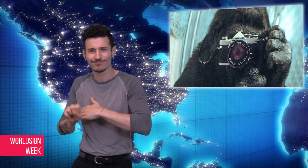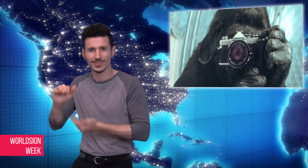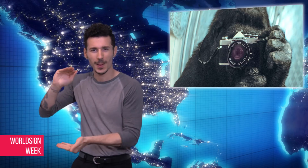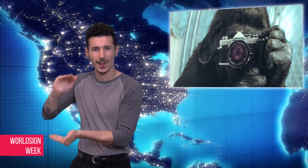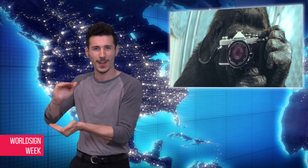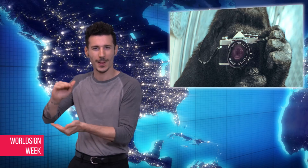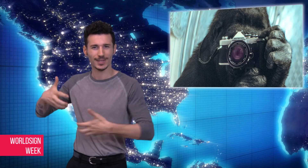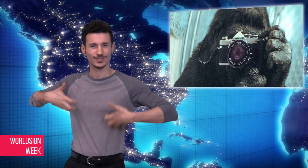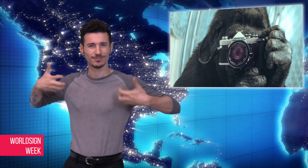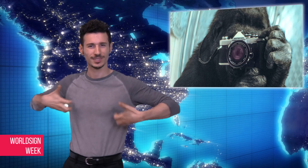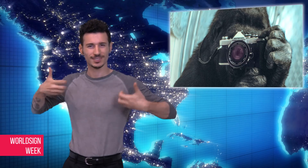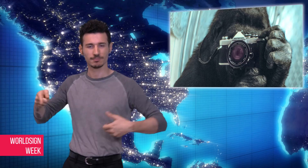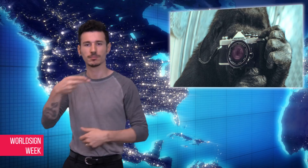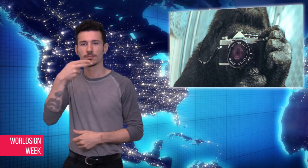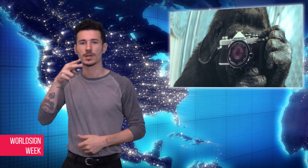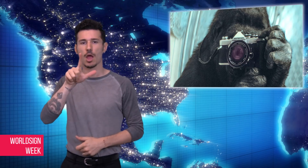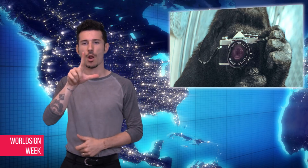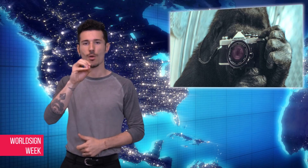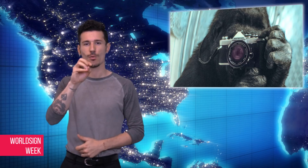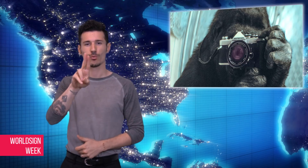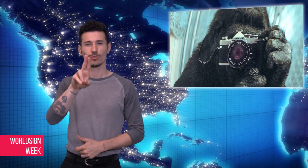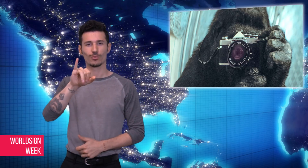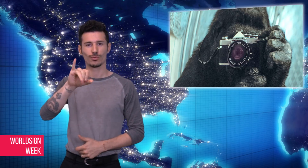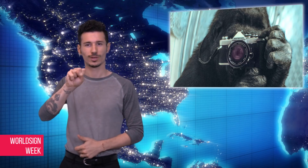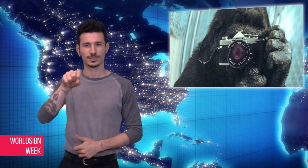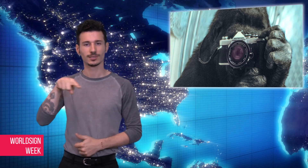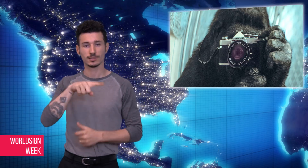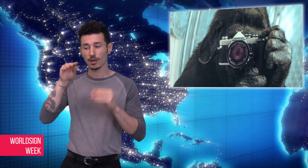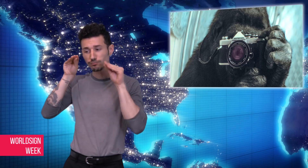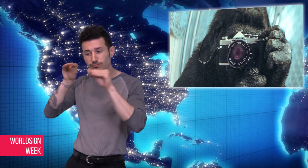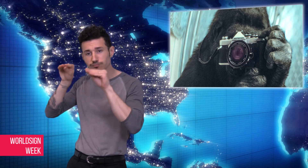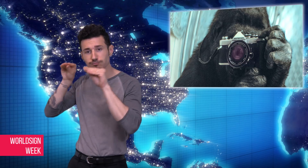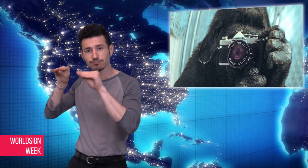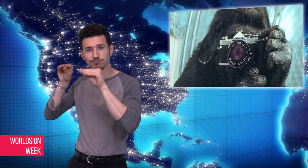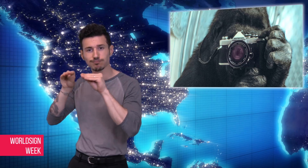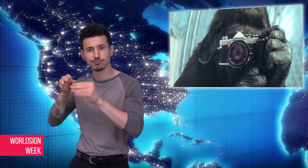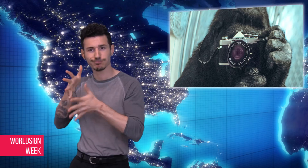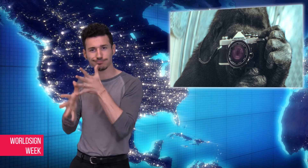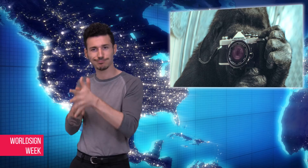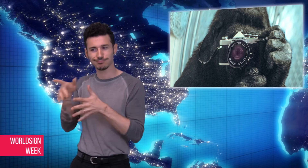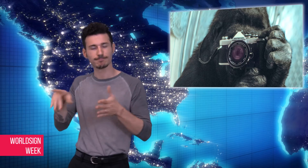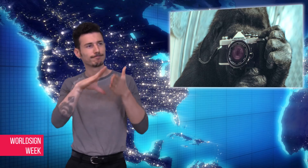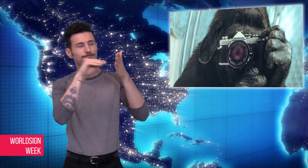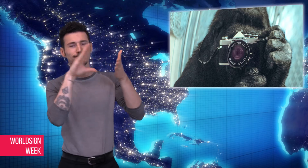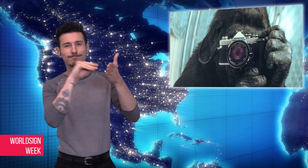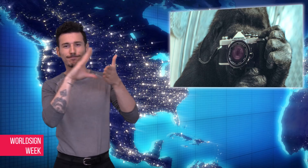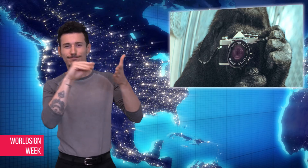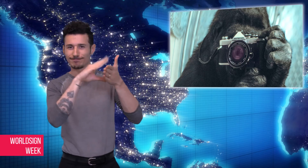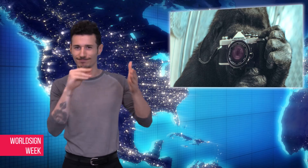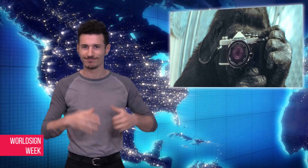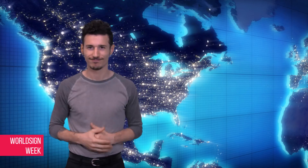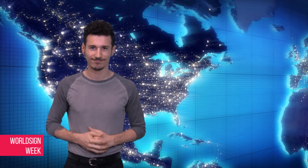learned from his mother to sign!